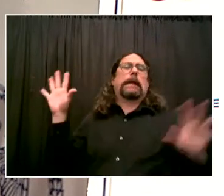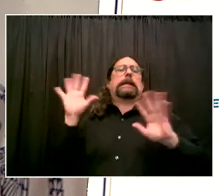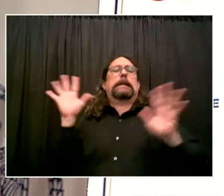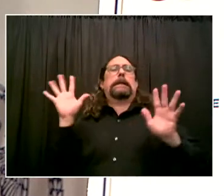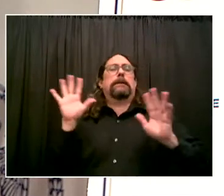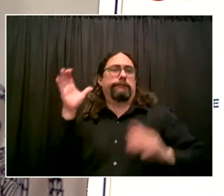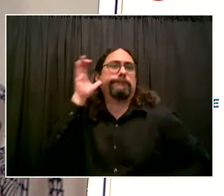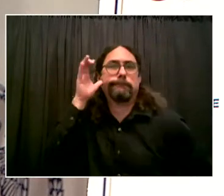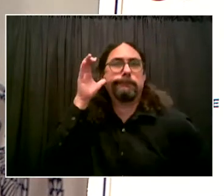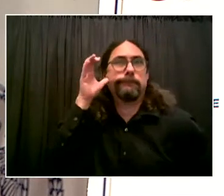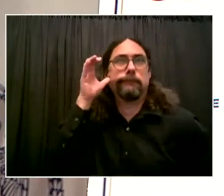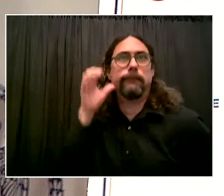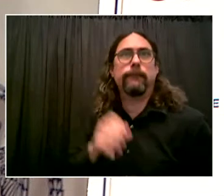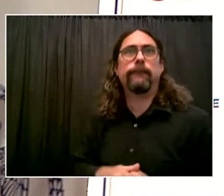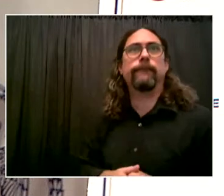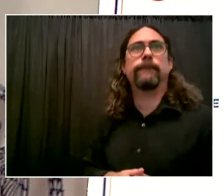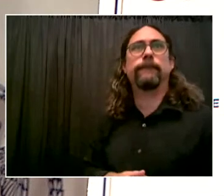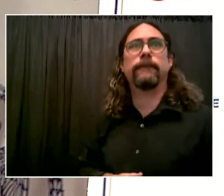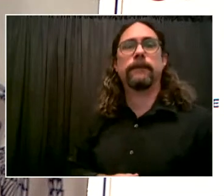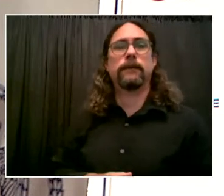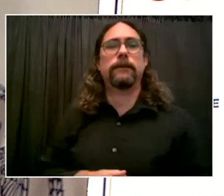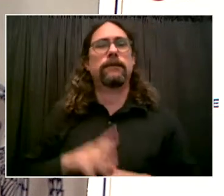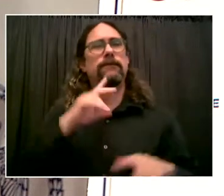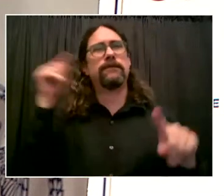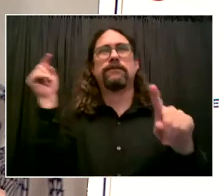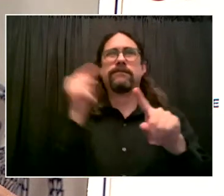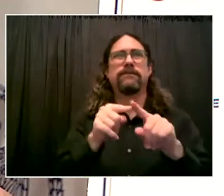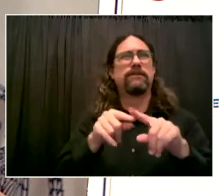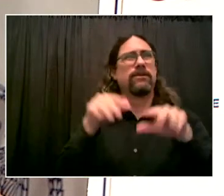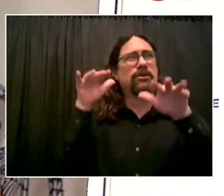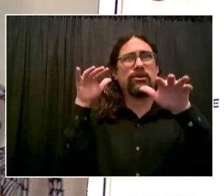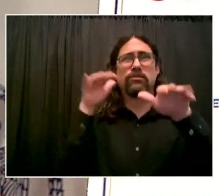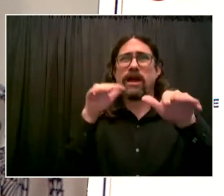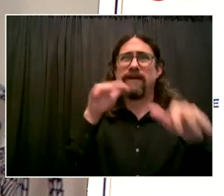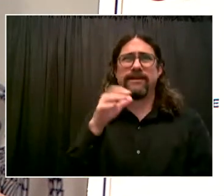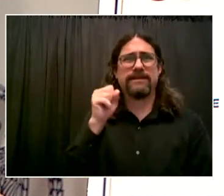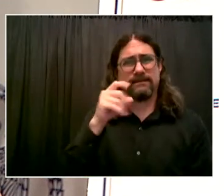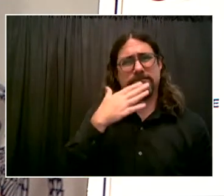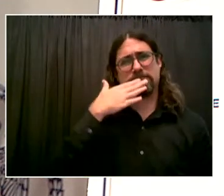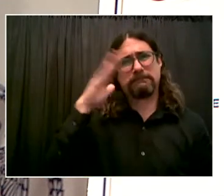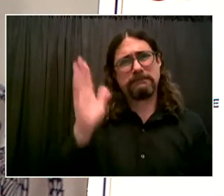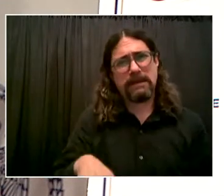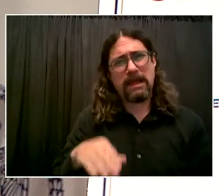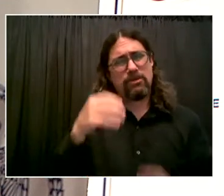THIS. PEOPLE LIKE YOU RESPECUTFLLY SHOULD BE SAYING, WHY